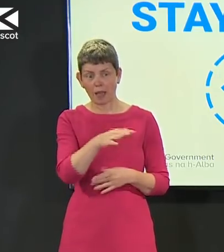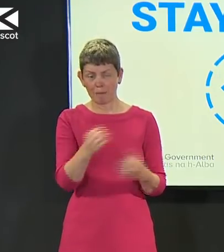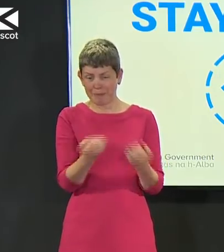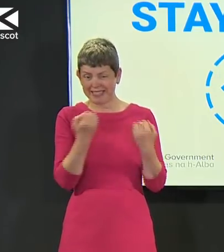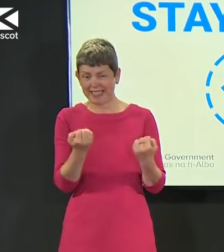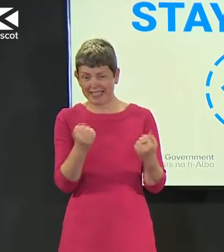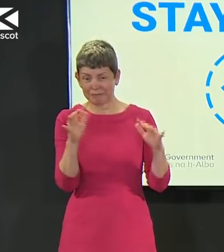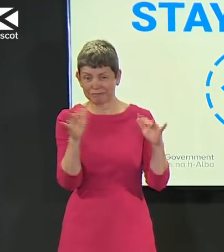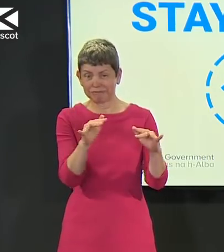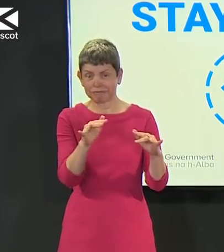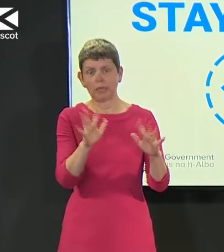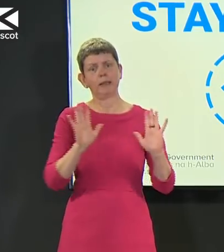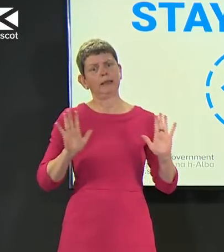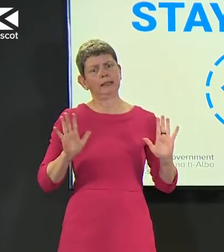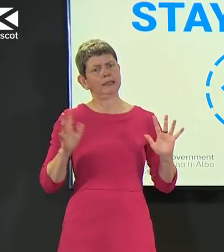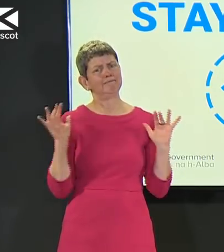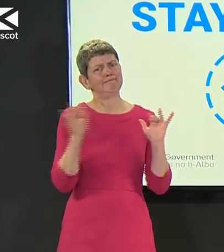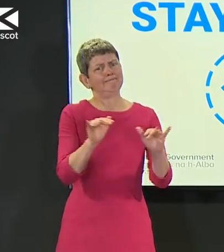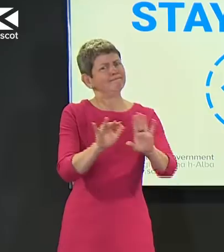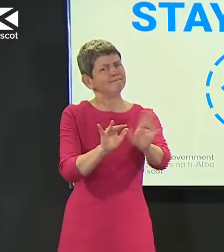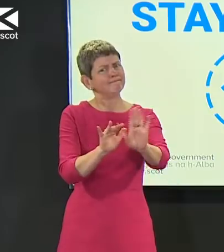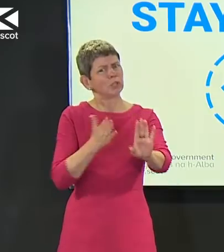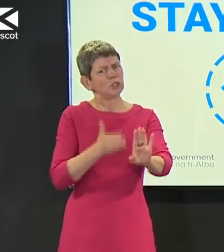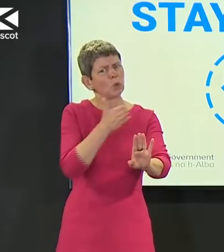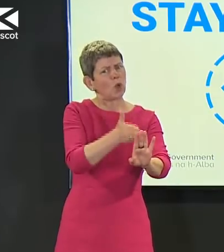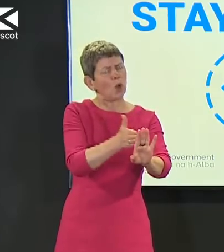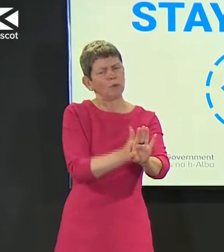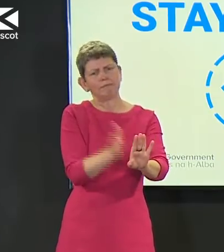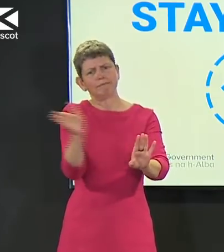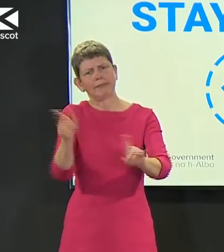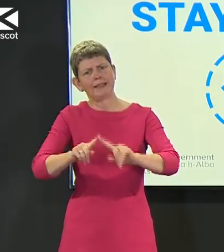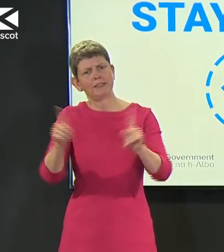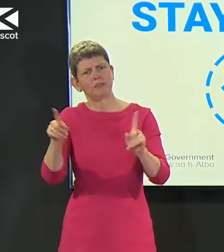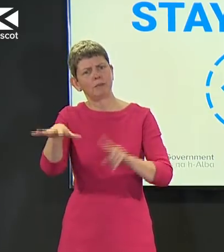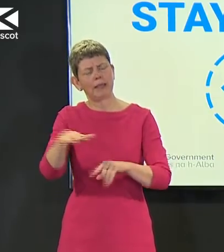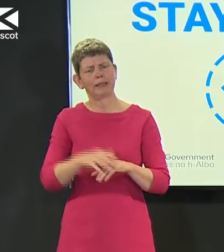but whenever we open up because there is pent up desire on the part of all of us to get out